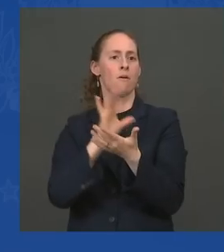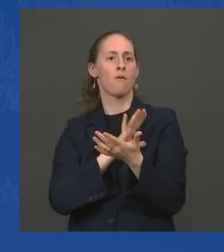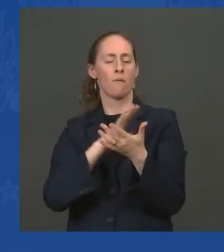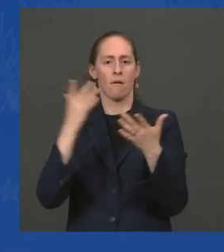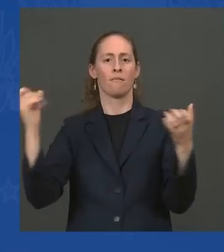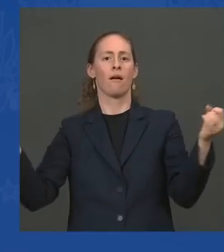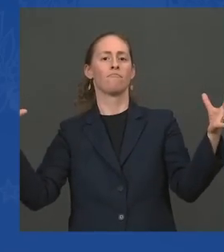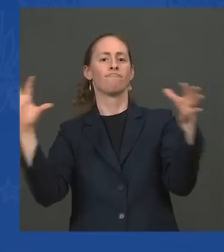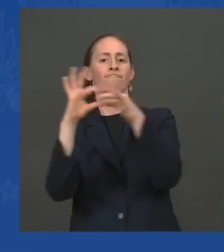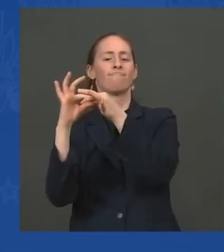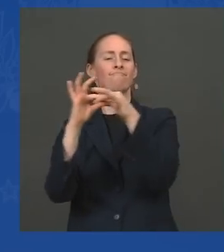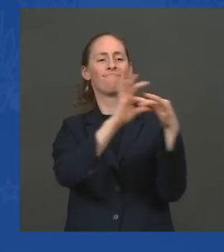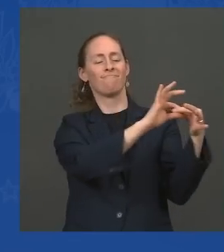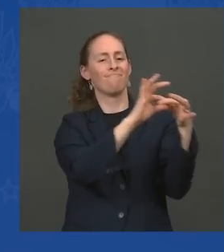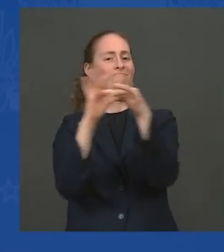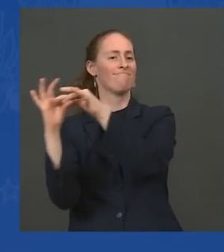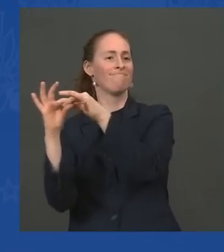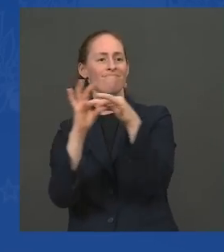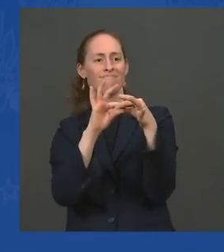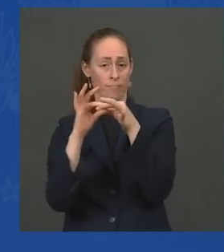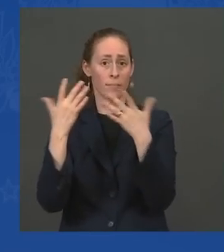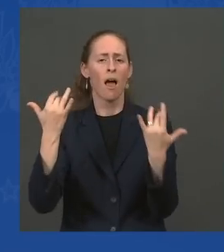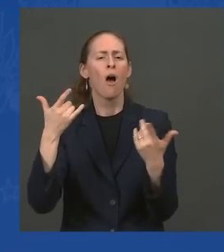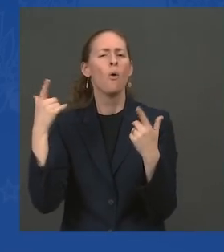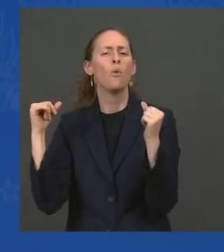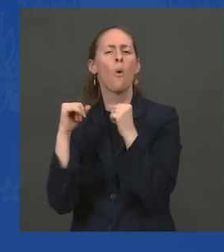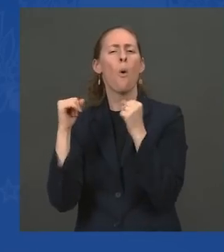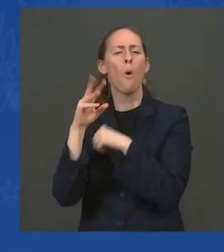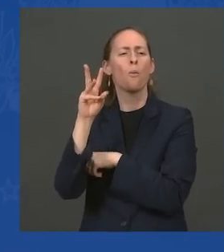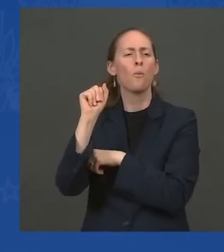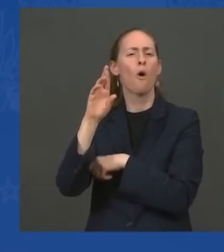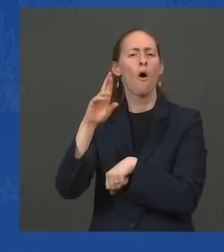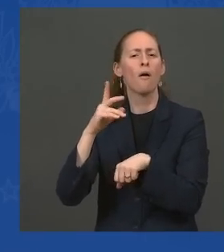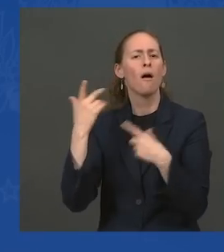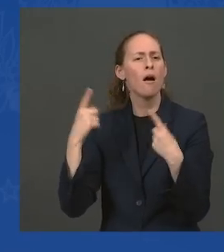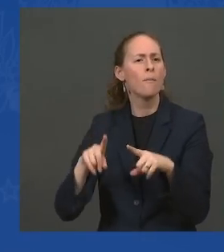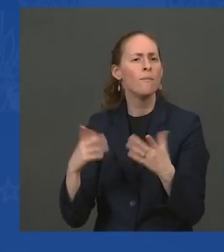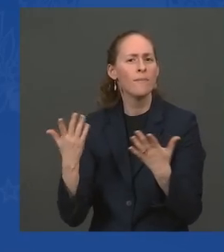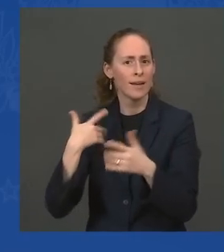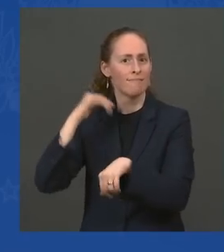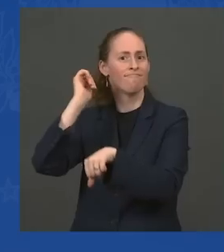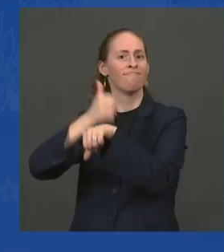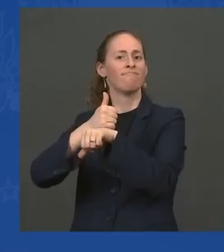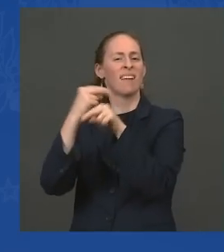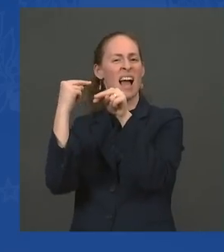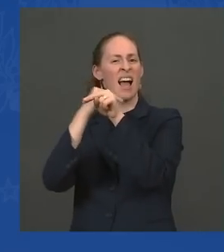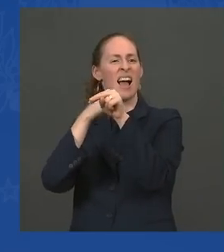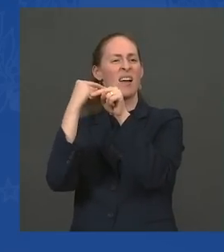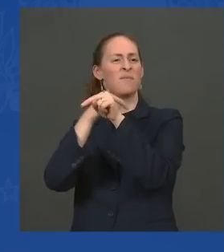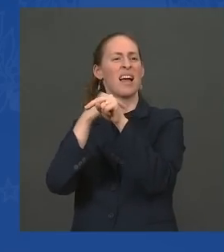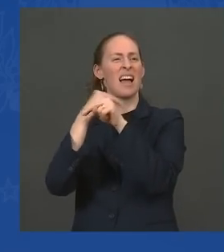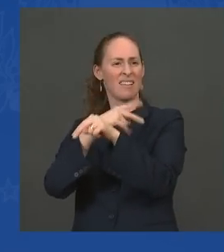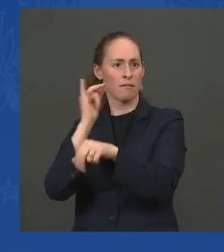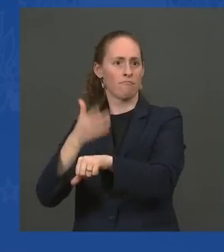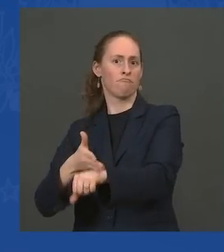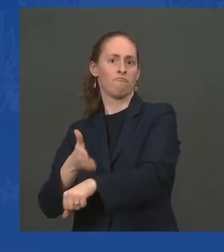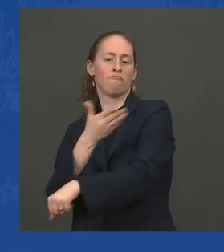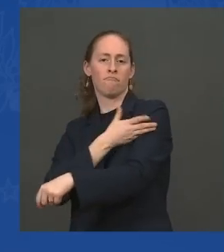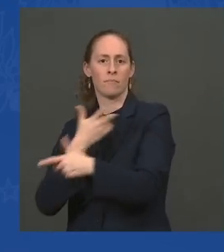During the Cold War, we built the interstate highway system, transforming how Americans lived their lives, allowing us to spread out across the nation.